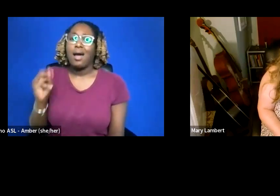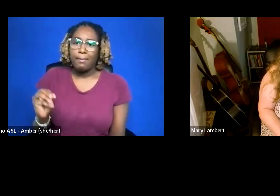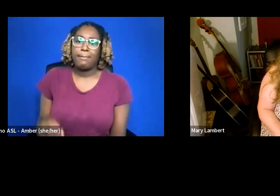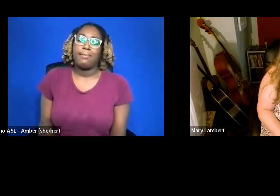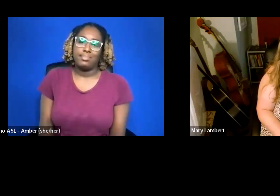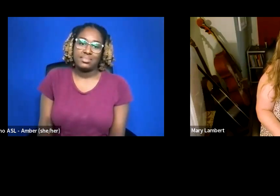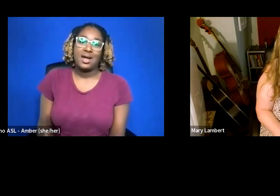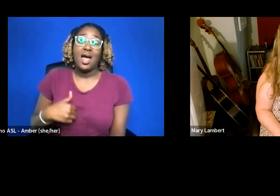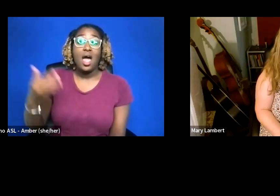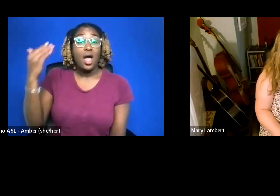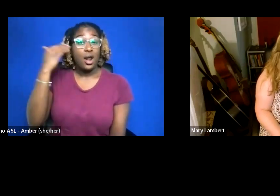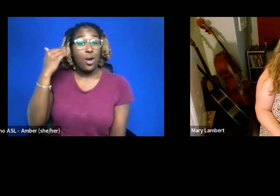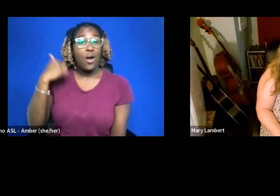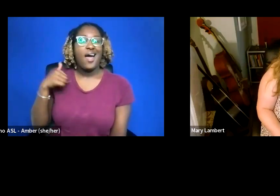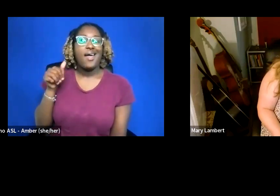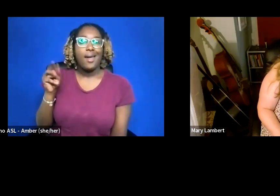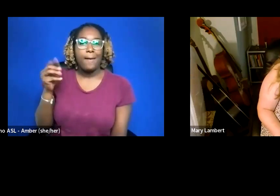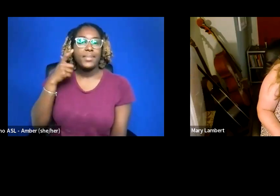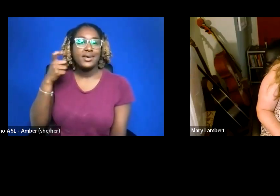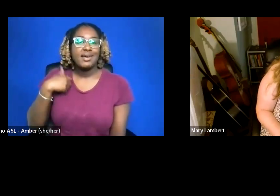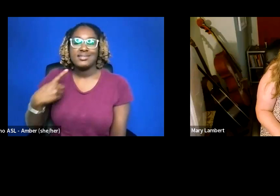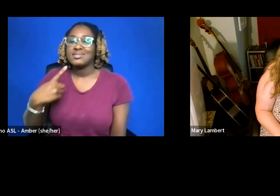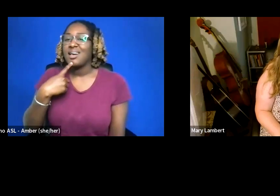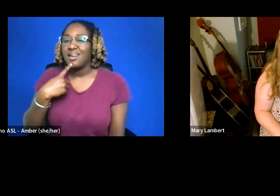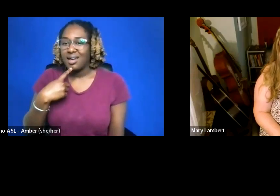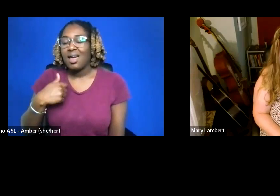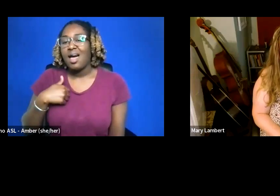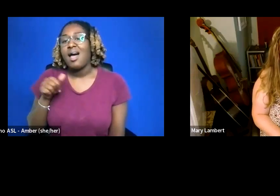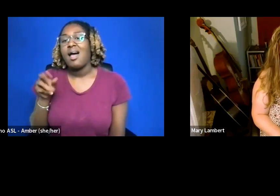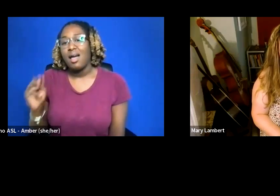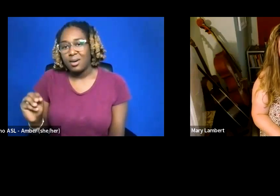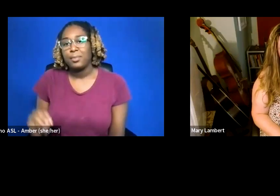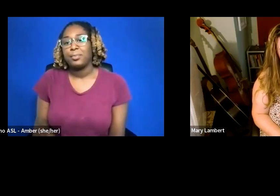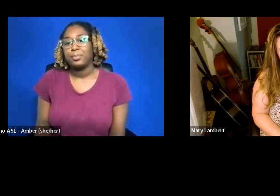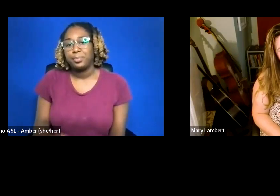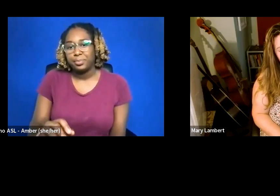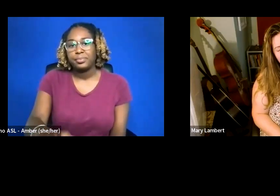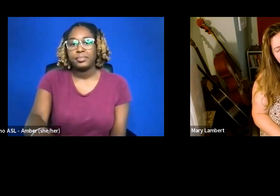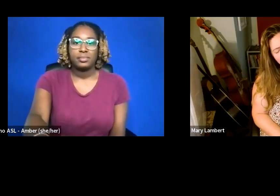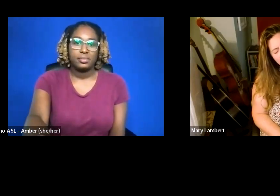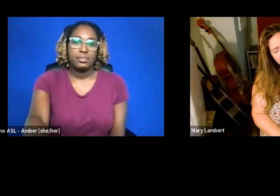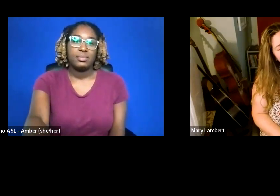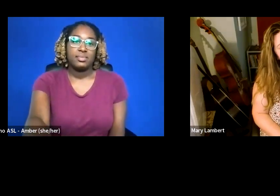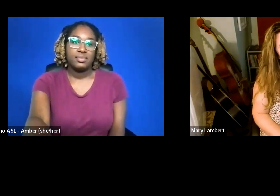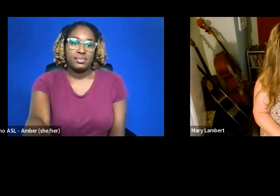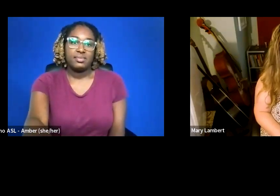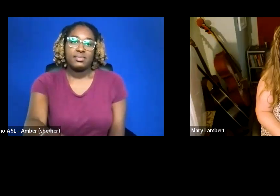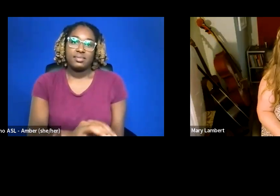And no, I am because I said Oh,